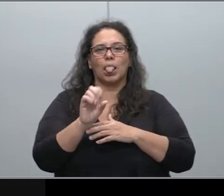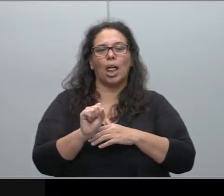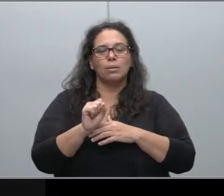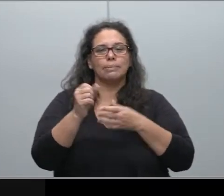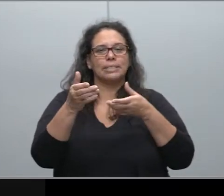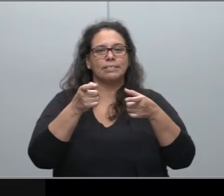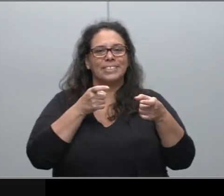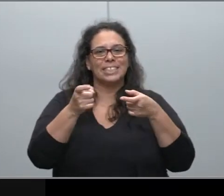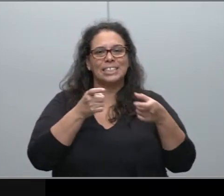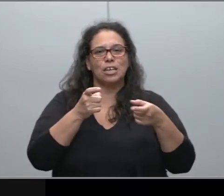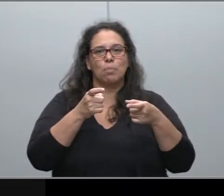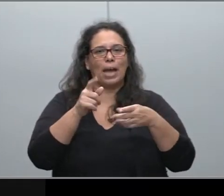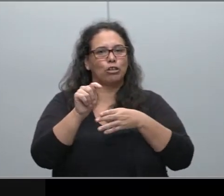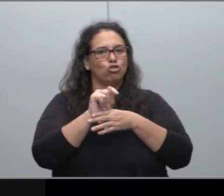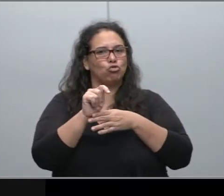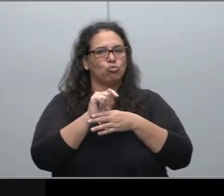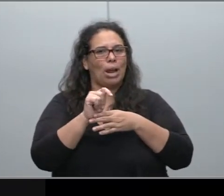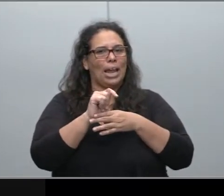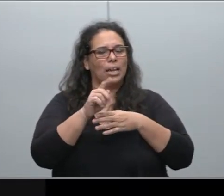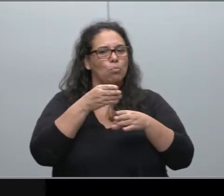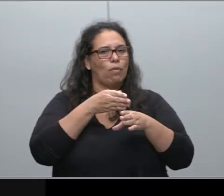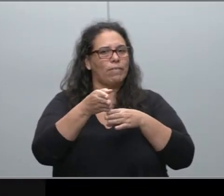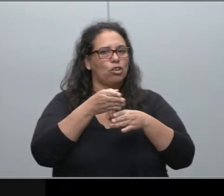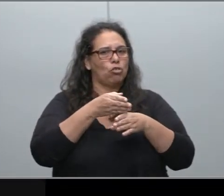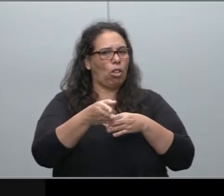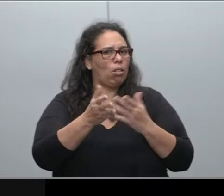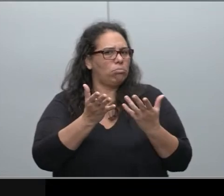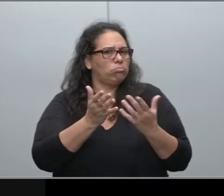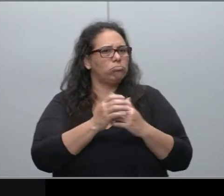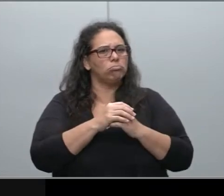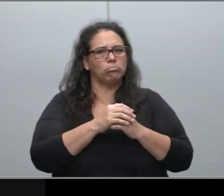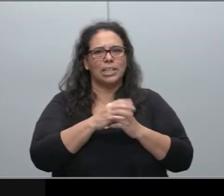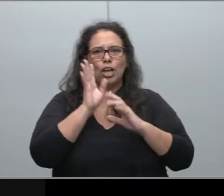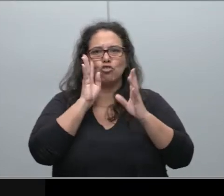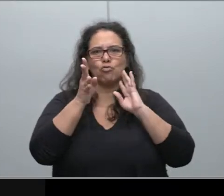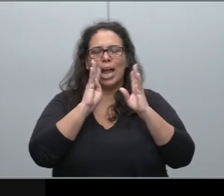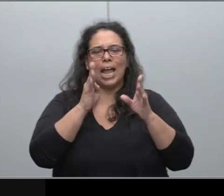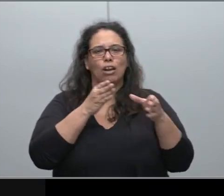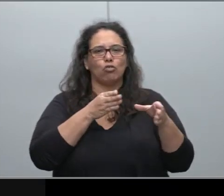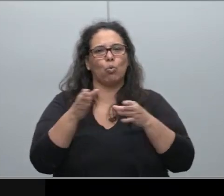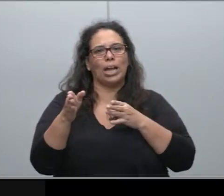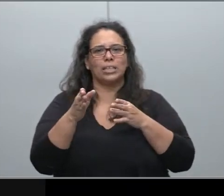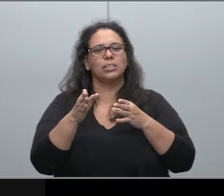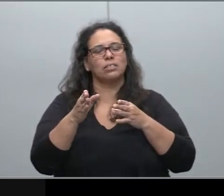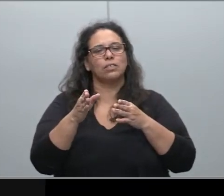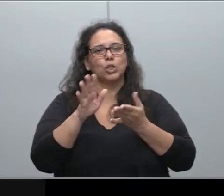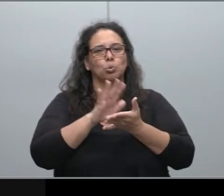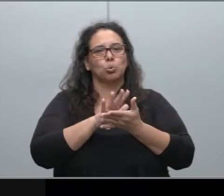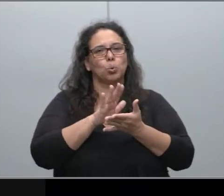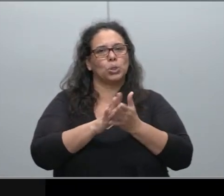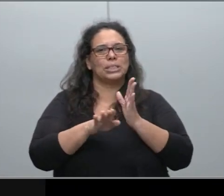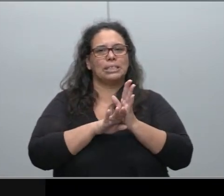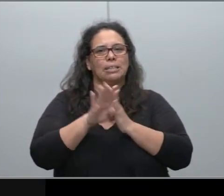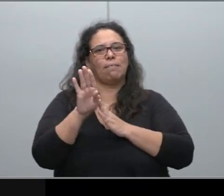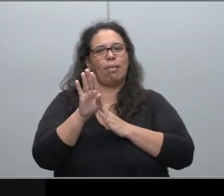So Caroline, thank you for sharing that. So I'm gonna ask you for two things. One is to share that sentiment in our chat, again,